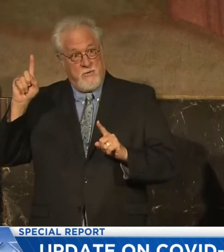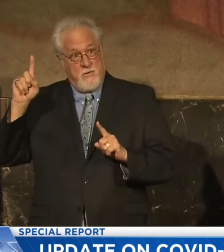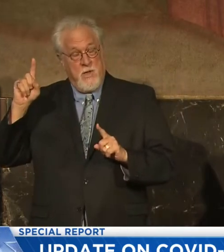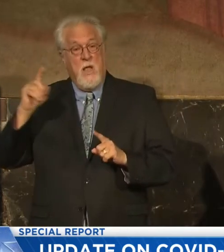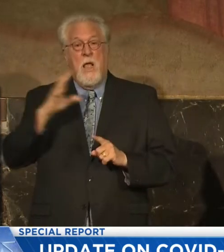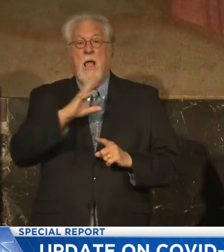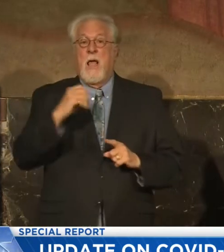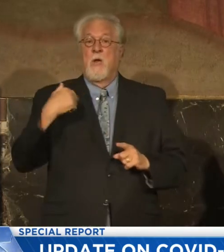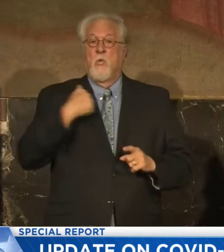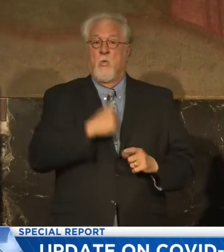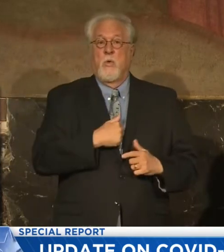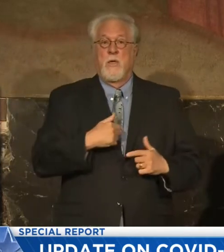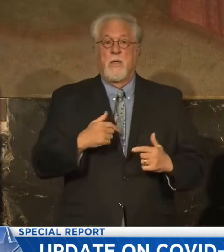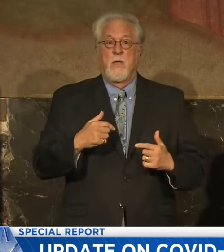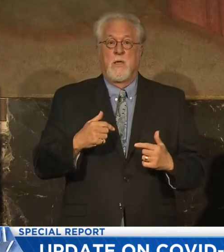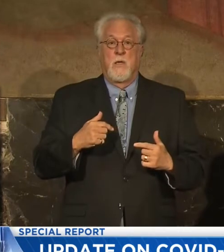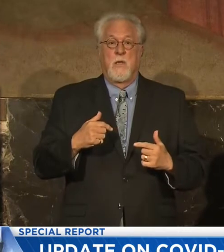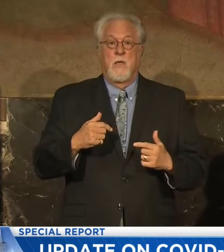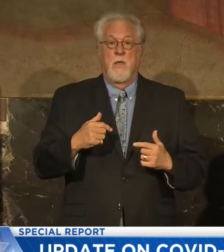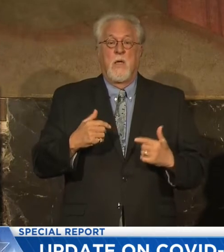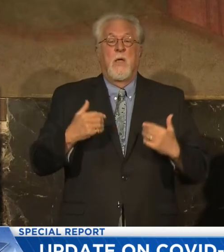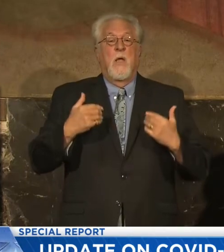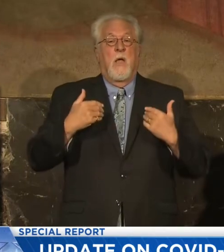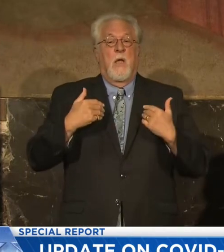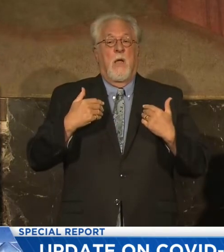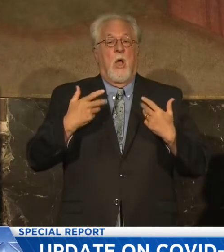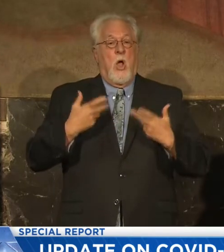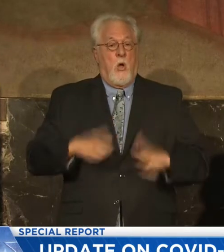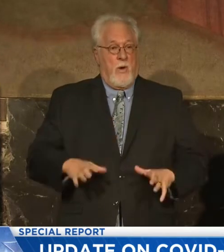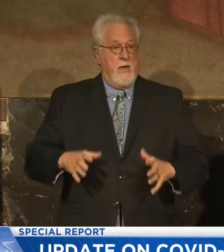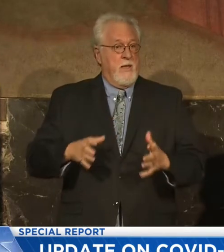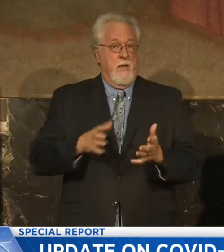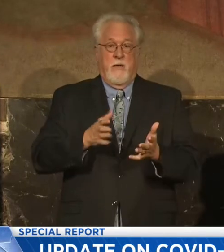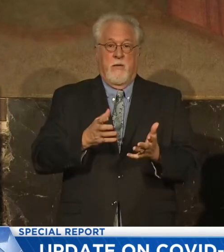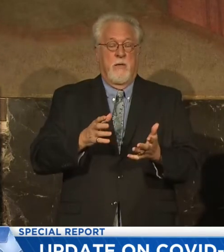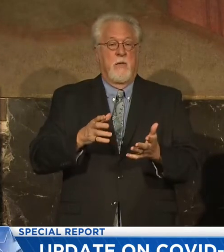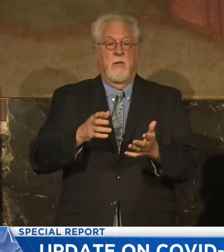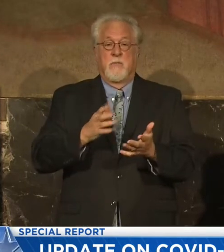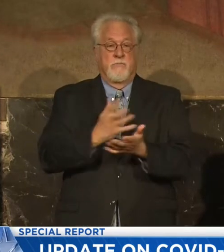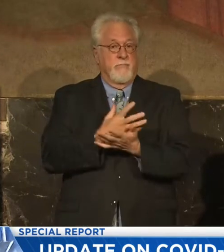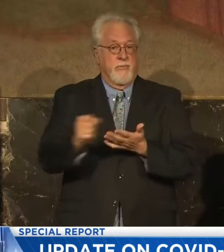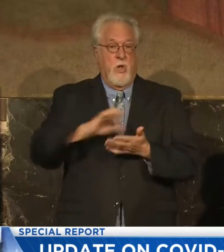FUNDING THAT HAS ALREADY BEEN MADE AVAILABLE SO IT CAN REPLACE